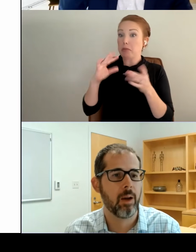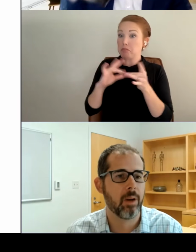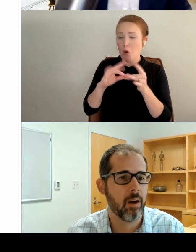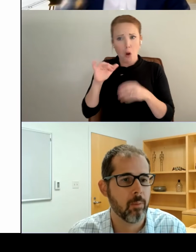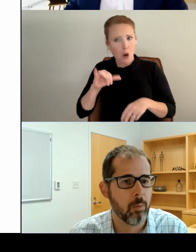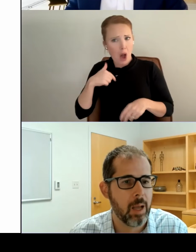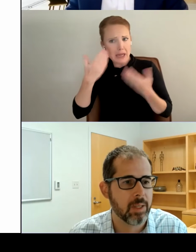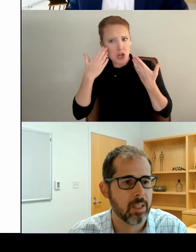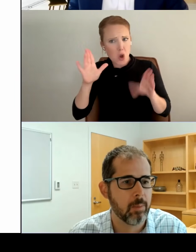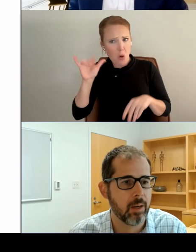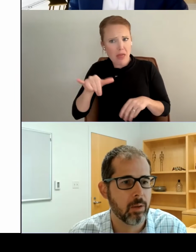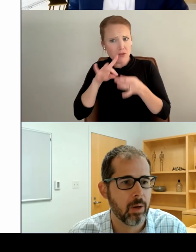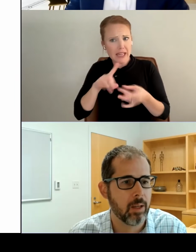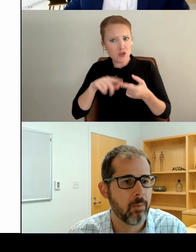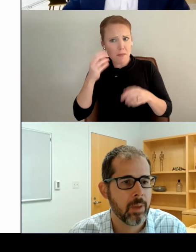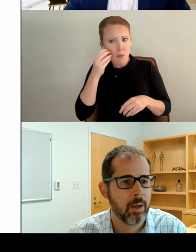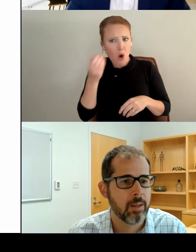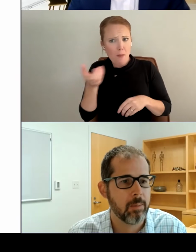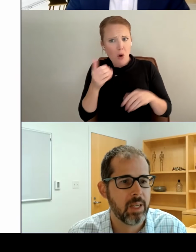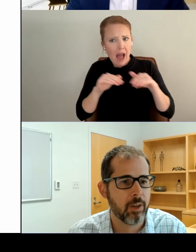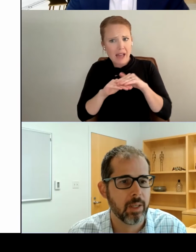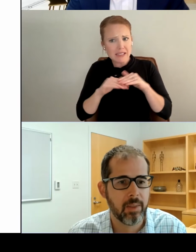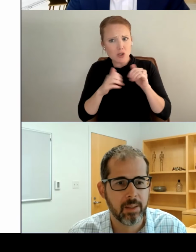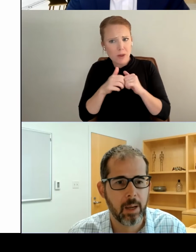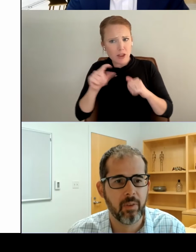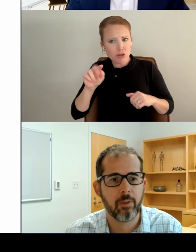talked about regarding mobile app accessibility with Trello, seems difficult to get this type of